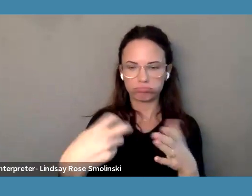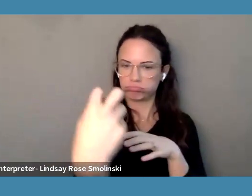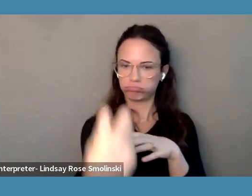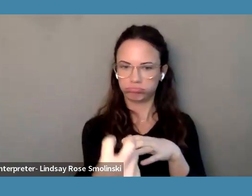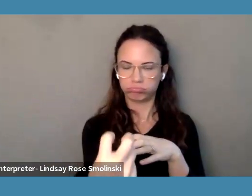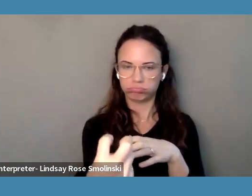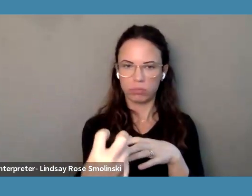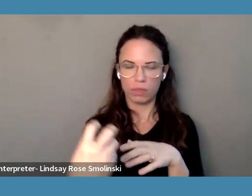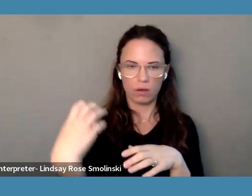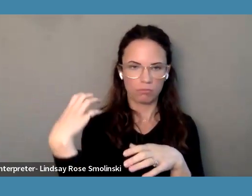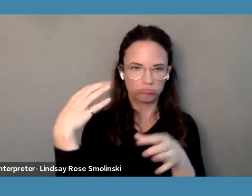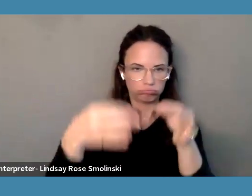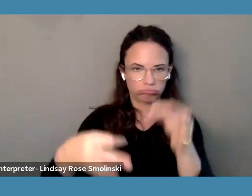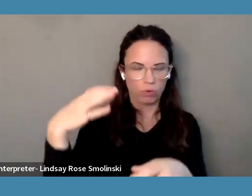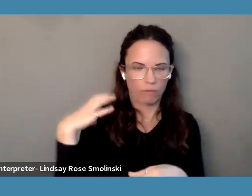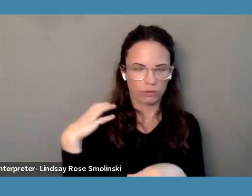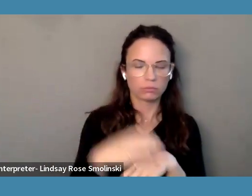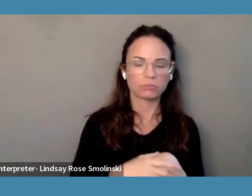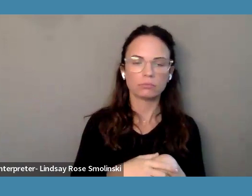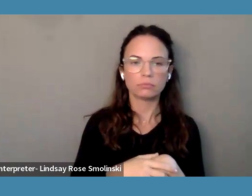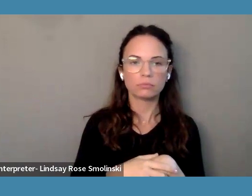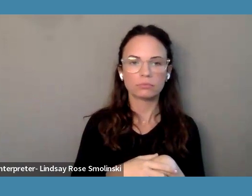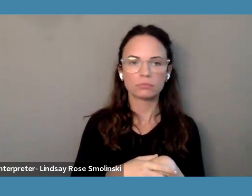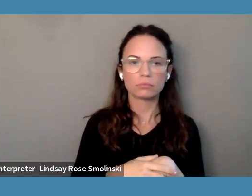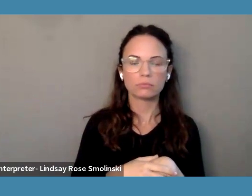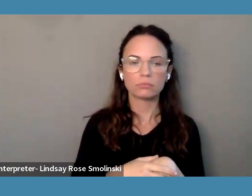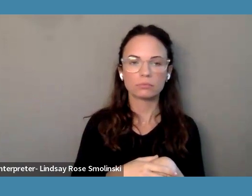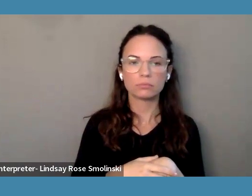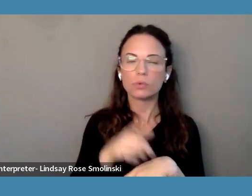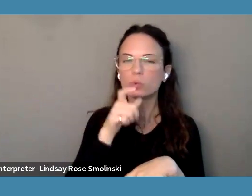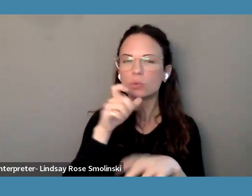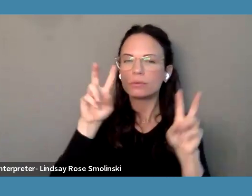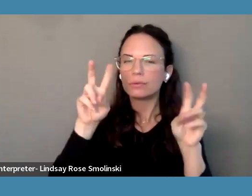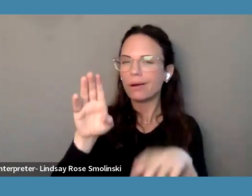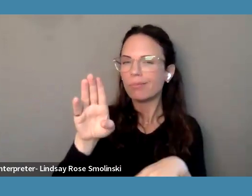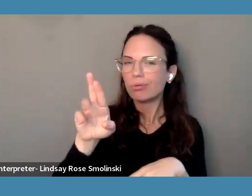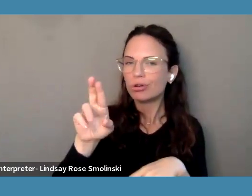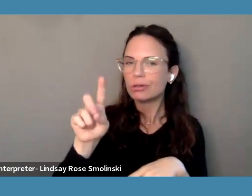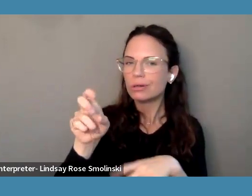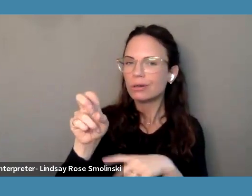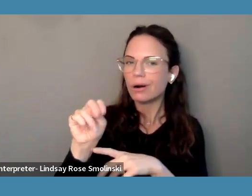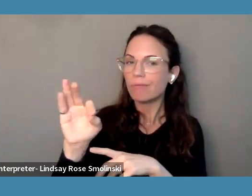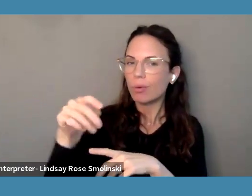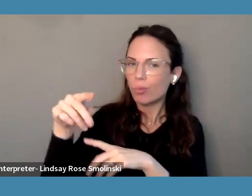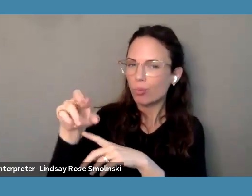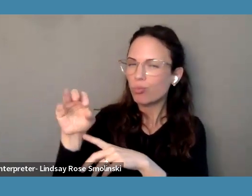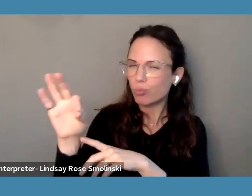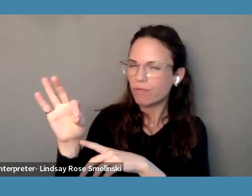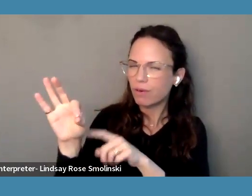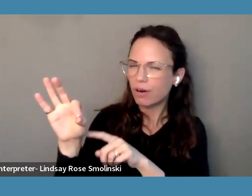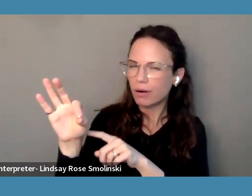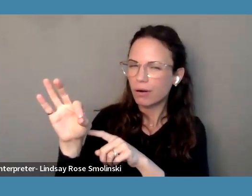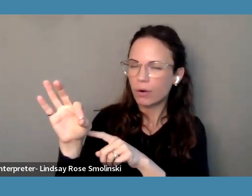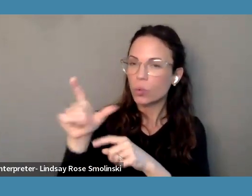So usually whoever's burden of proof, whoever is going to have to prove their case,